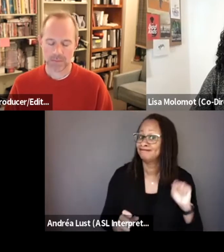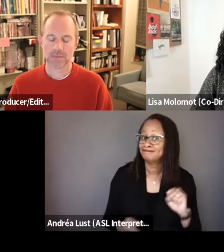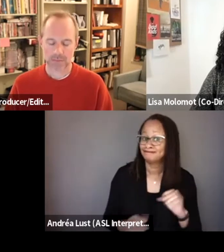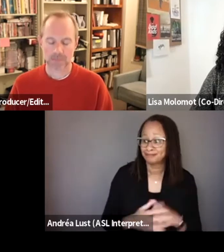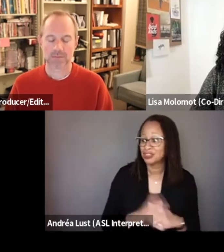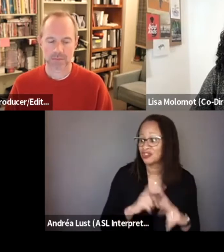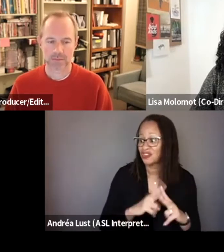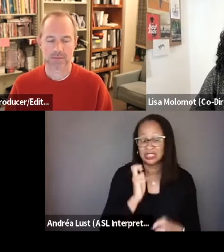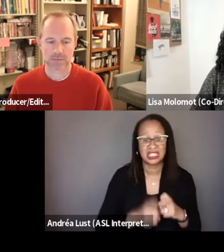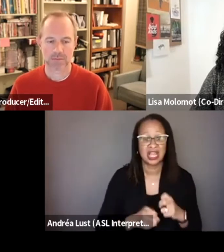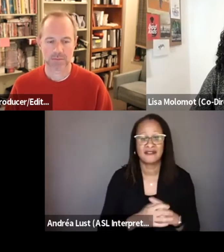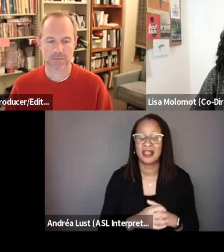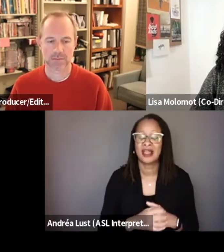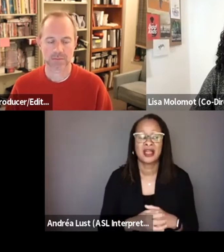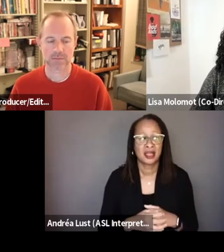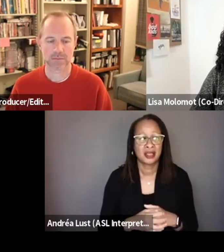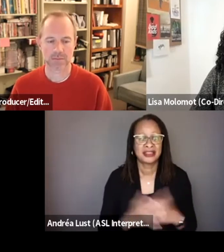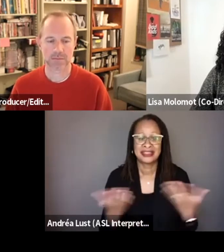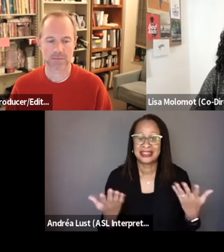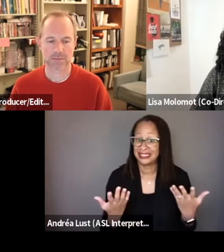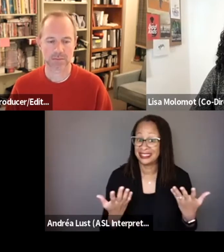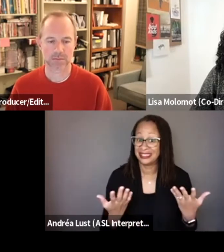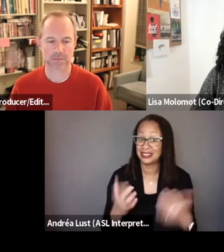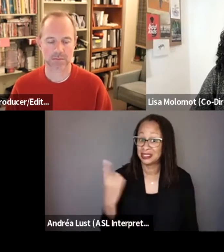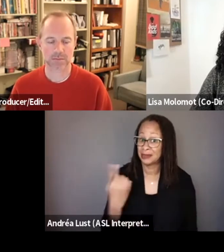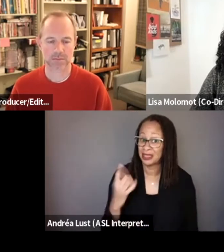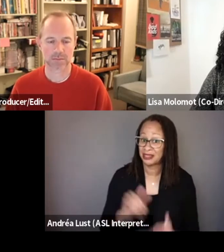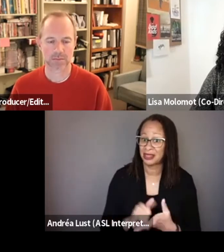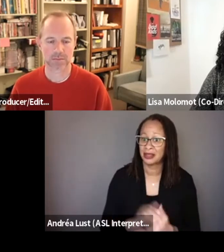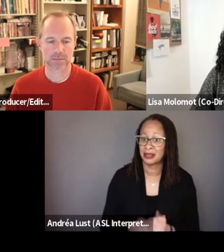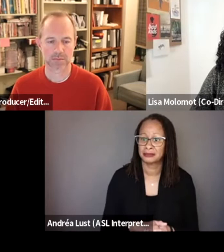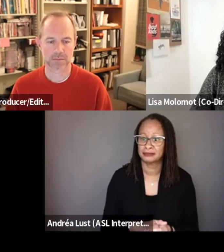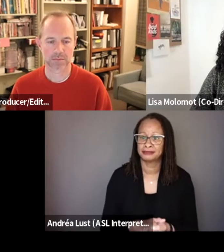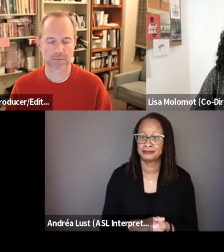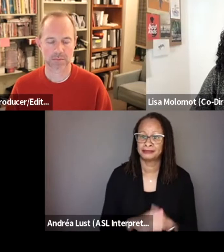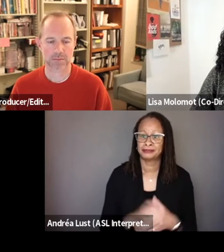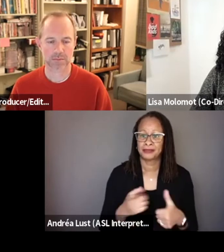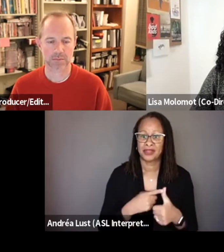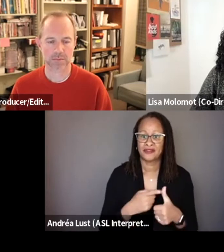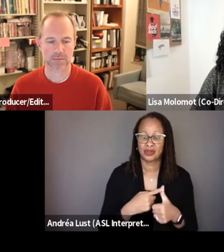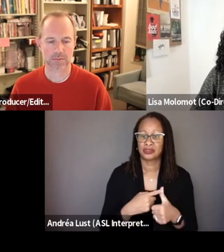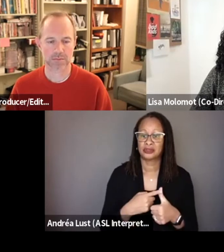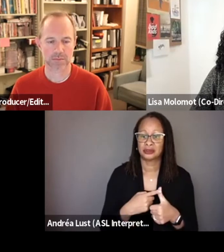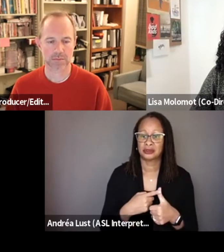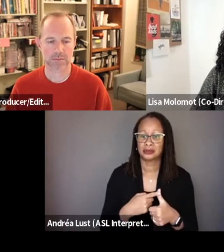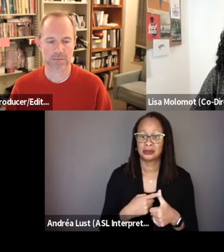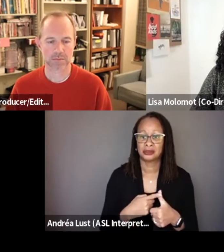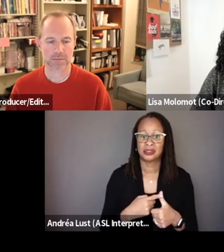This is something that, you know, at first, they were like, this is really hard for us.